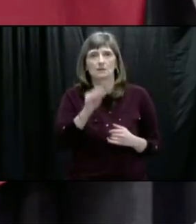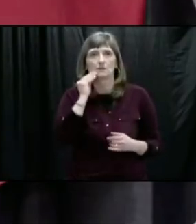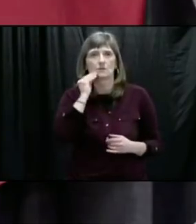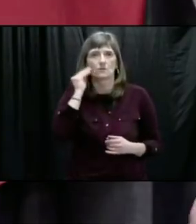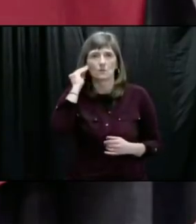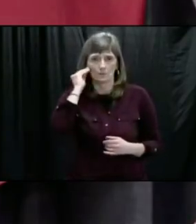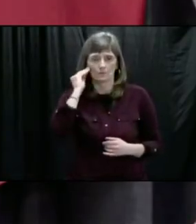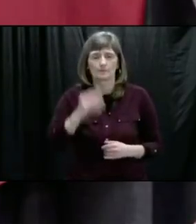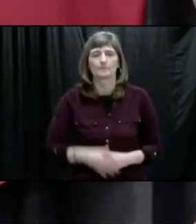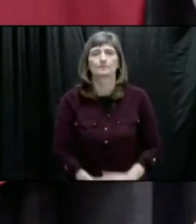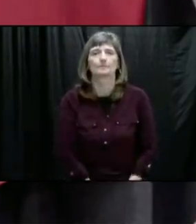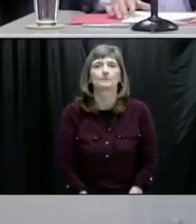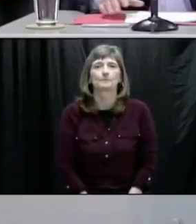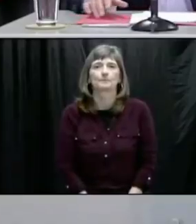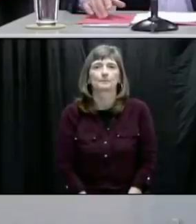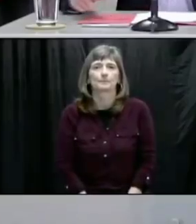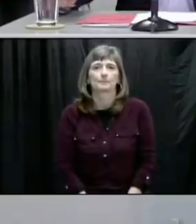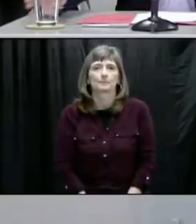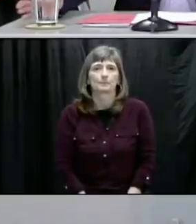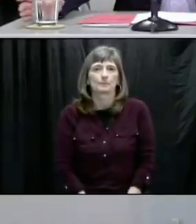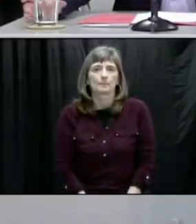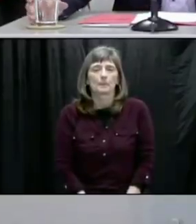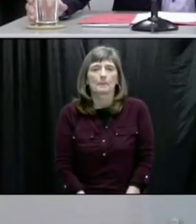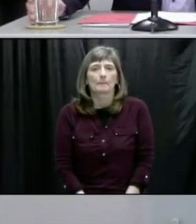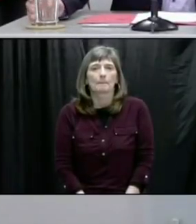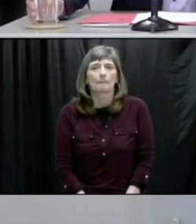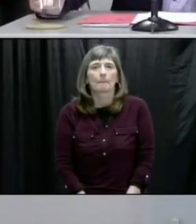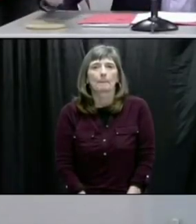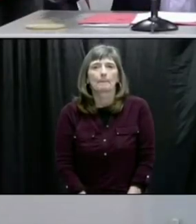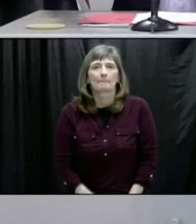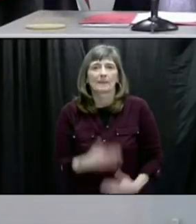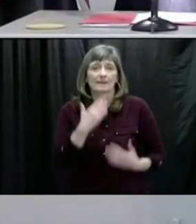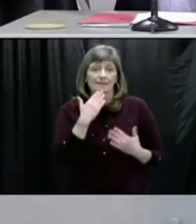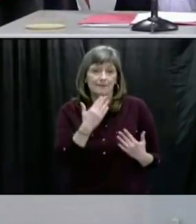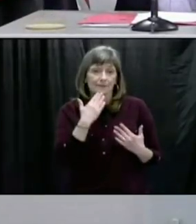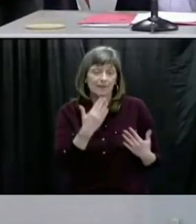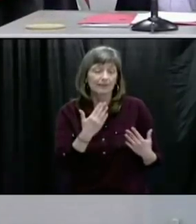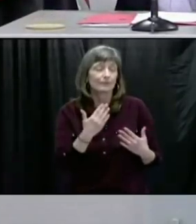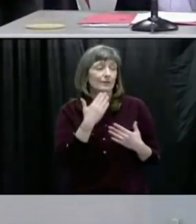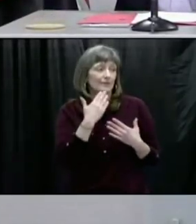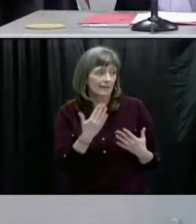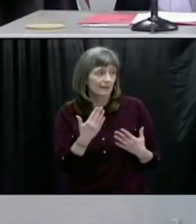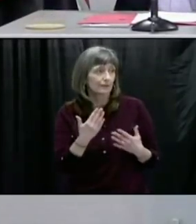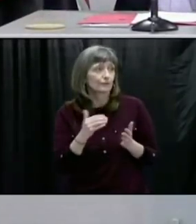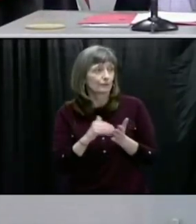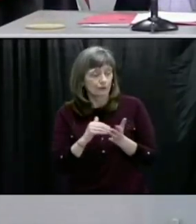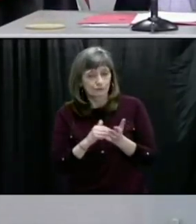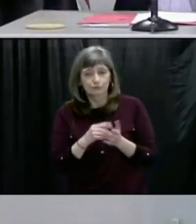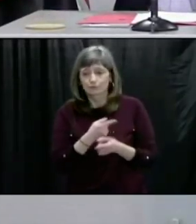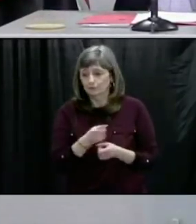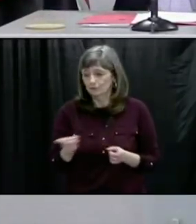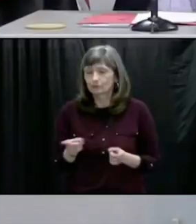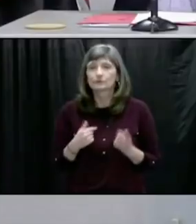STAYING HOME THIS WEEKEND. THANK YOU, PREMIER.